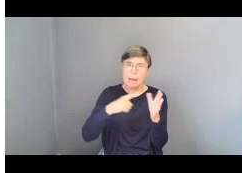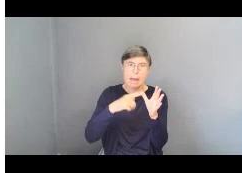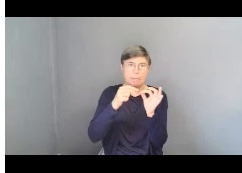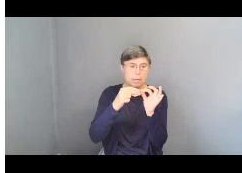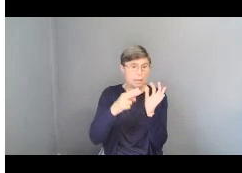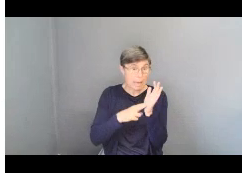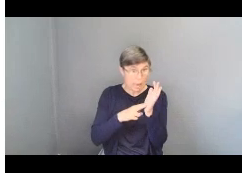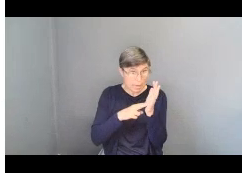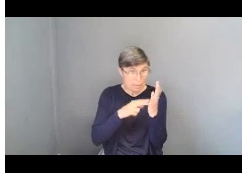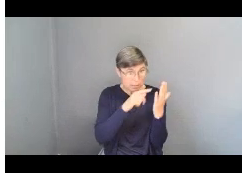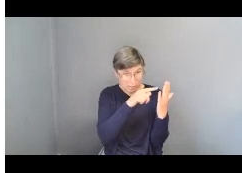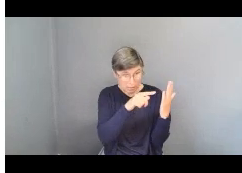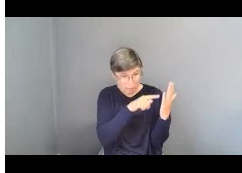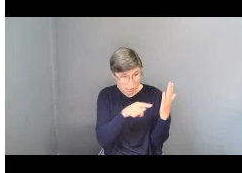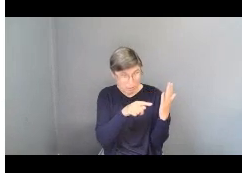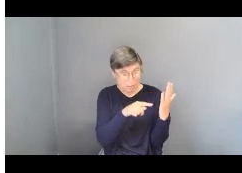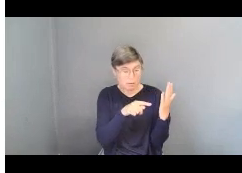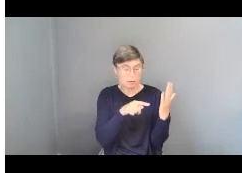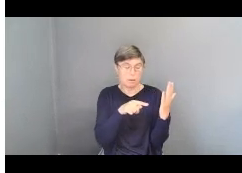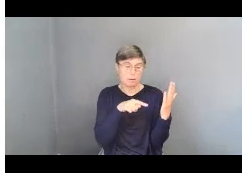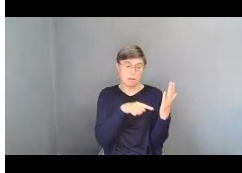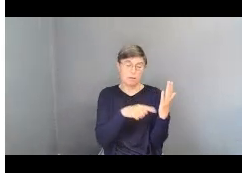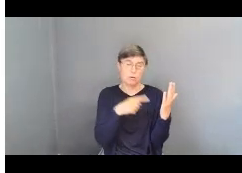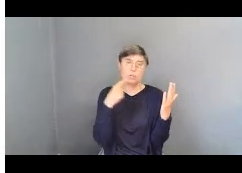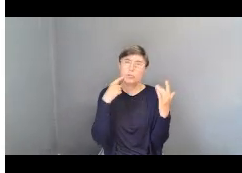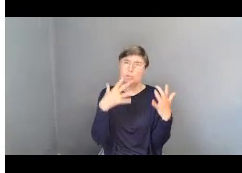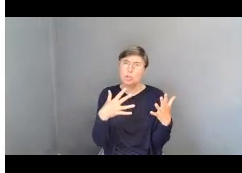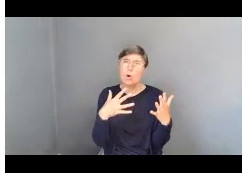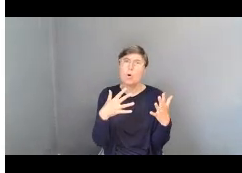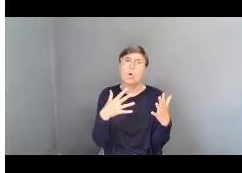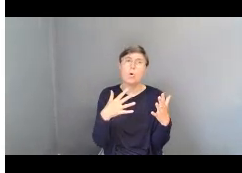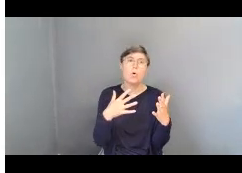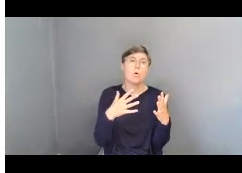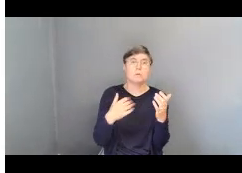It should also include the support start and end date,